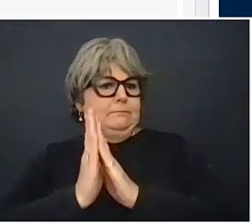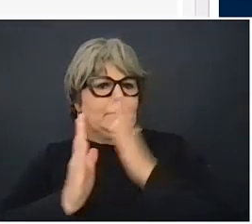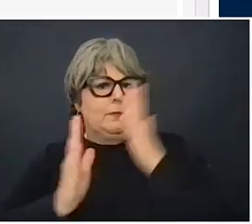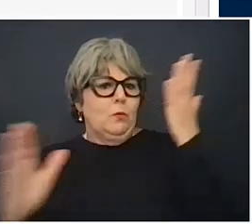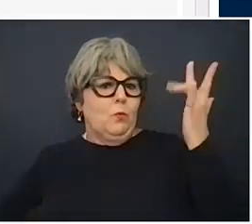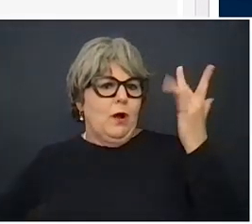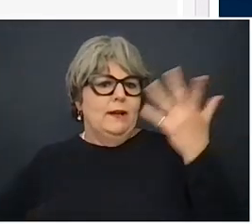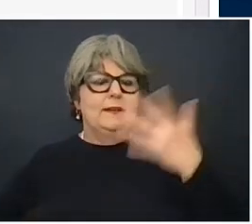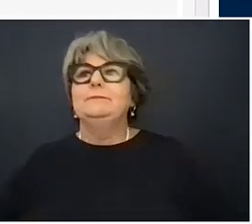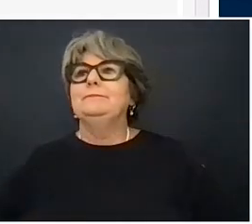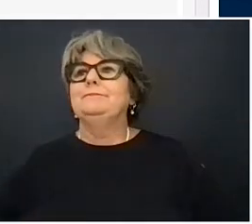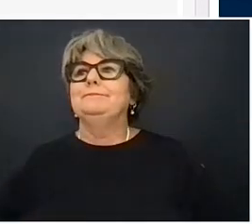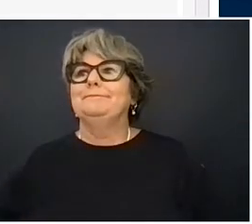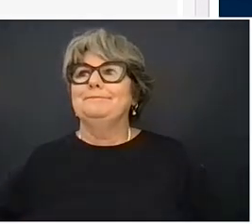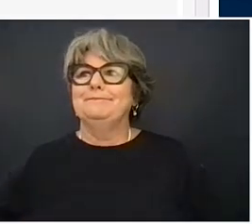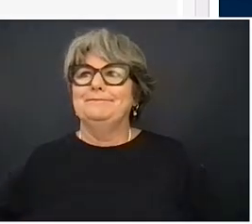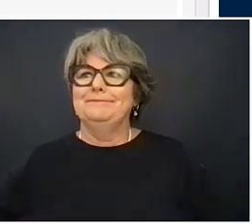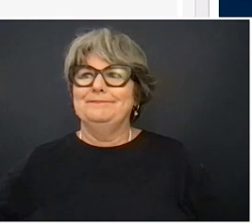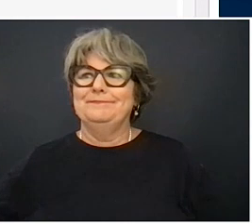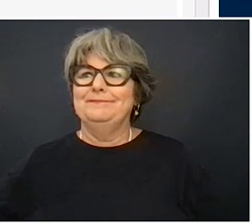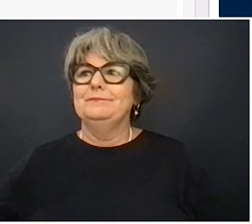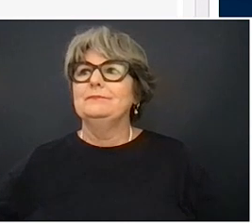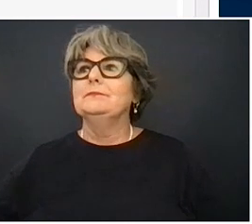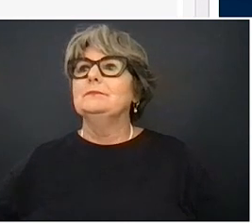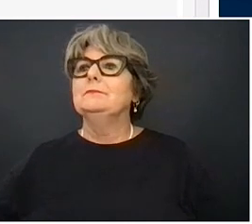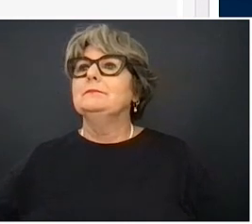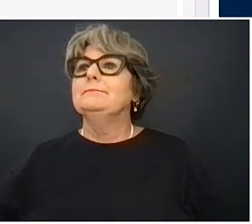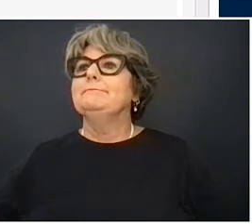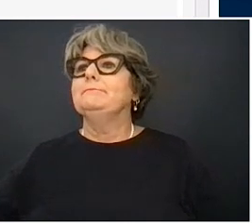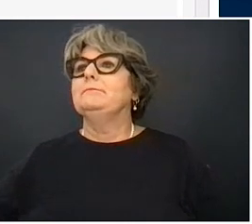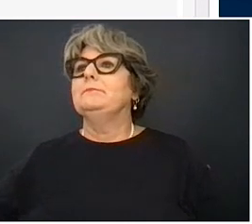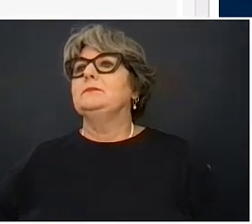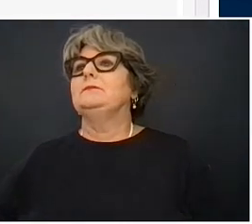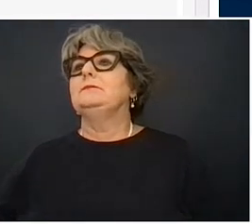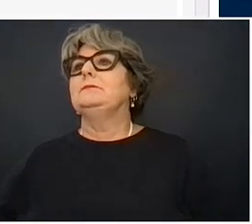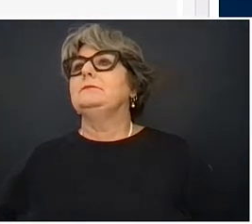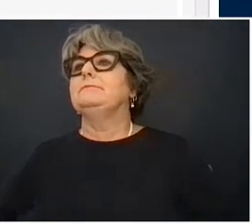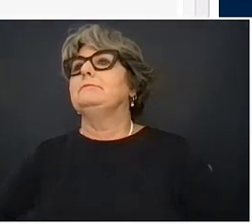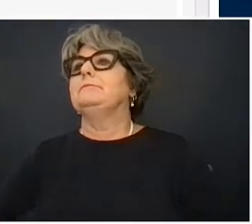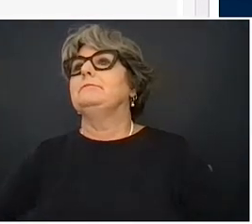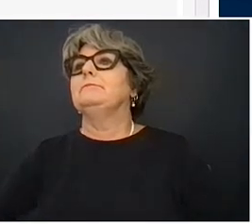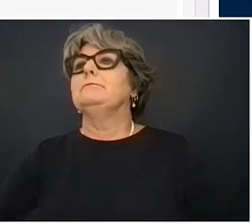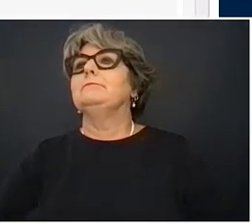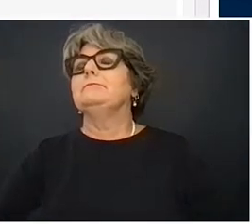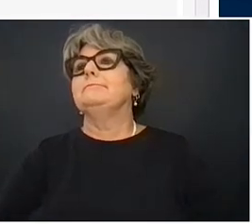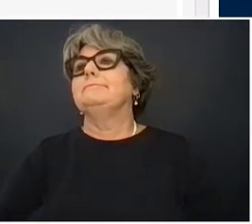Yeah. So this gets back to a couple of